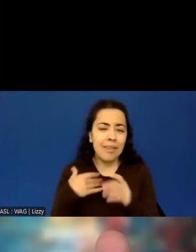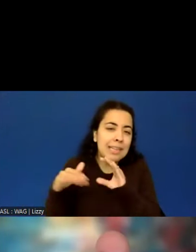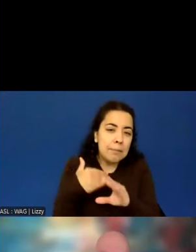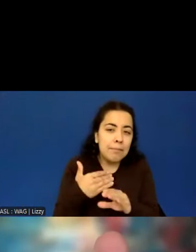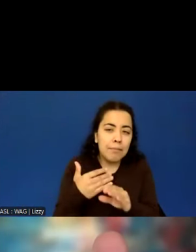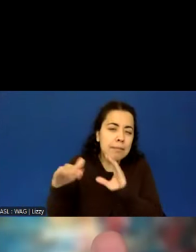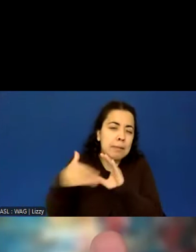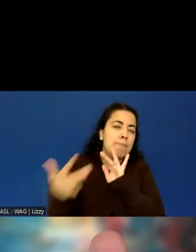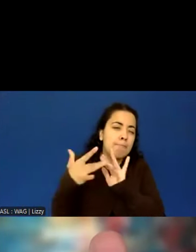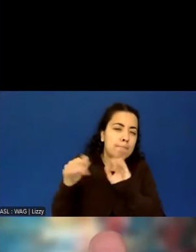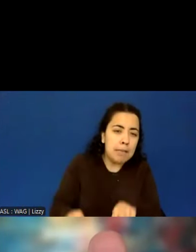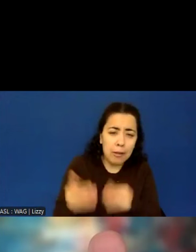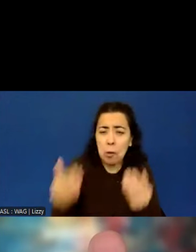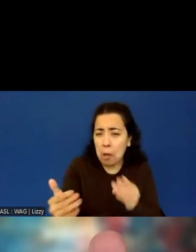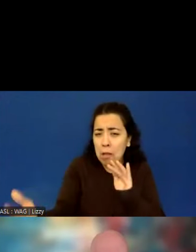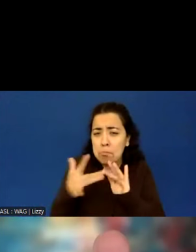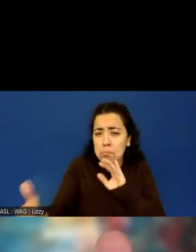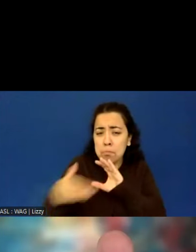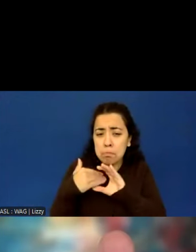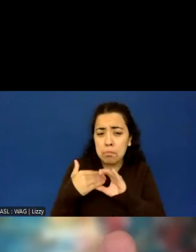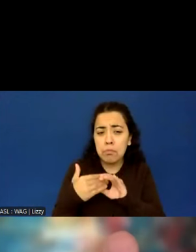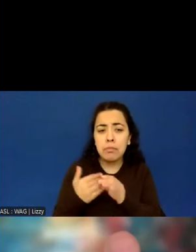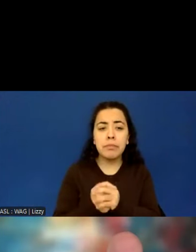are happy to hear from you, if need be. Michele is at Michele@UsableNet.com,